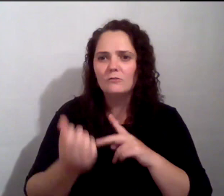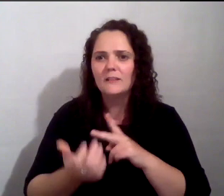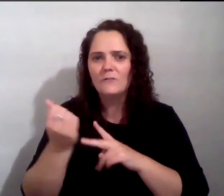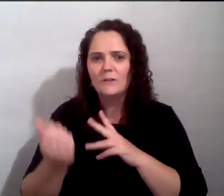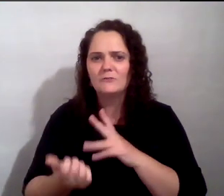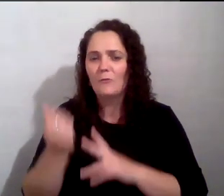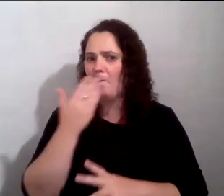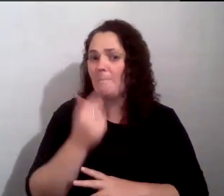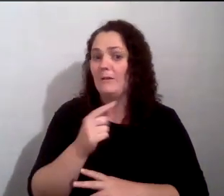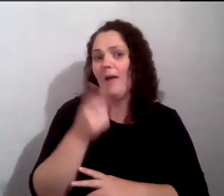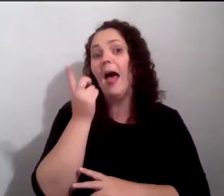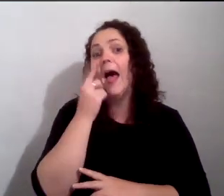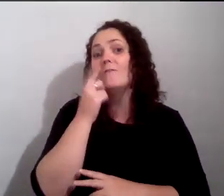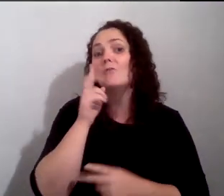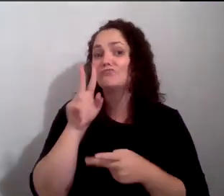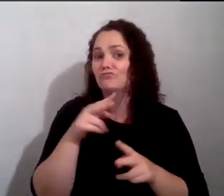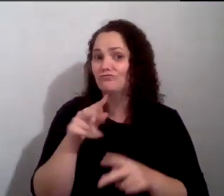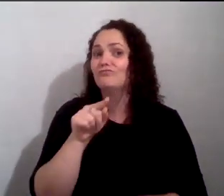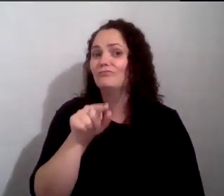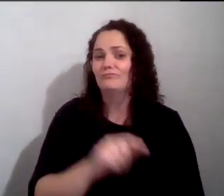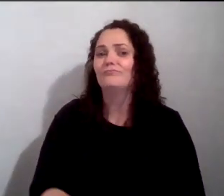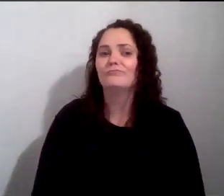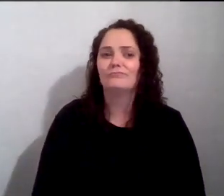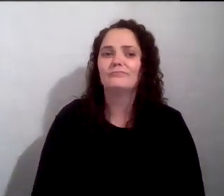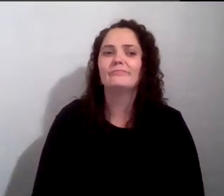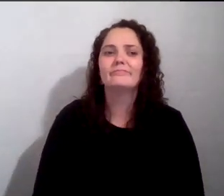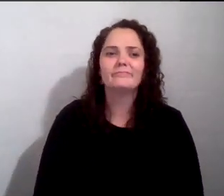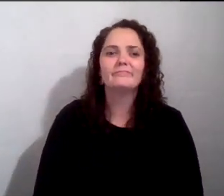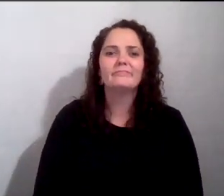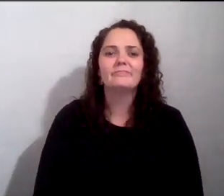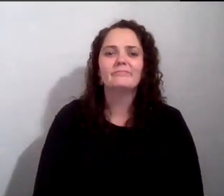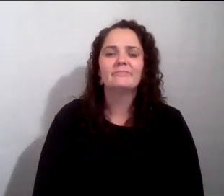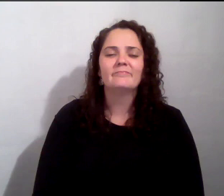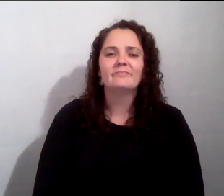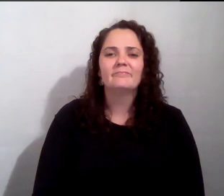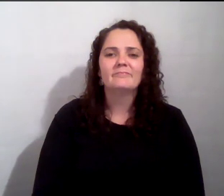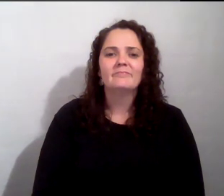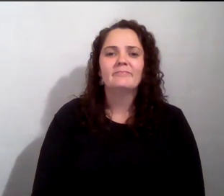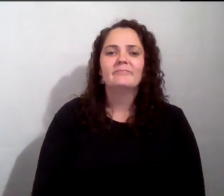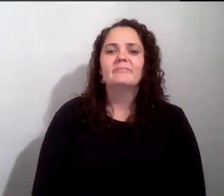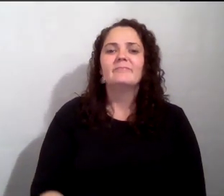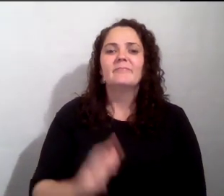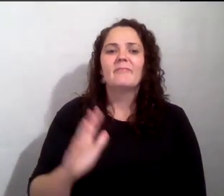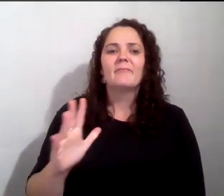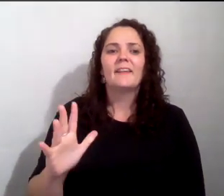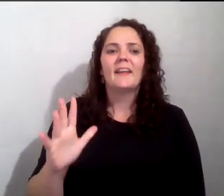please keep an eye out for those. Now I didn't have a chance last week